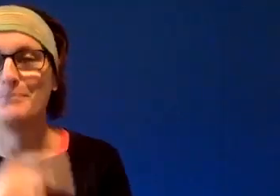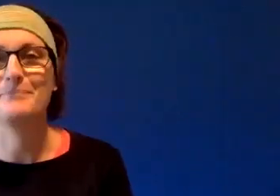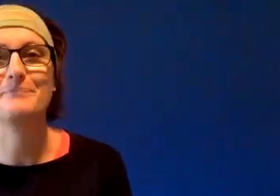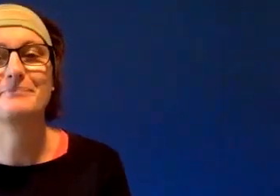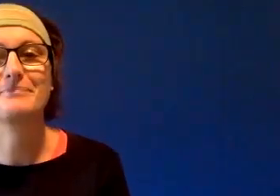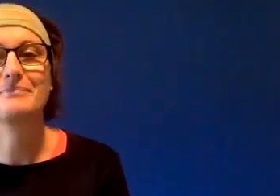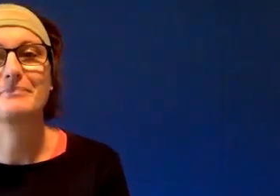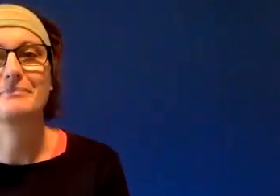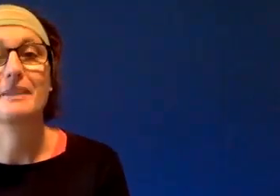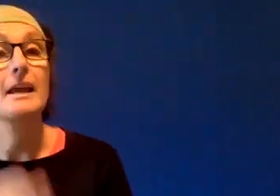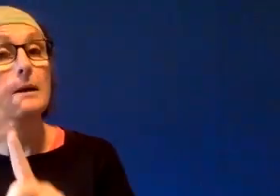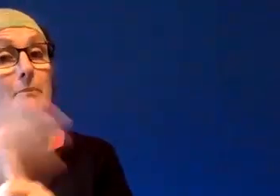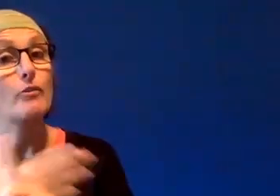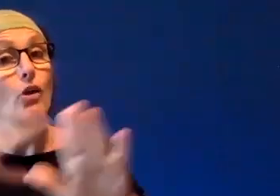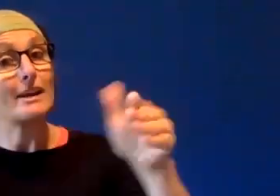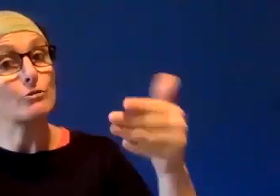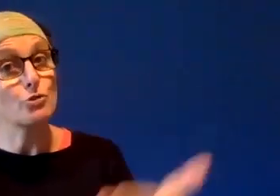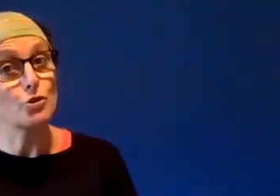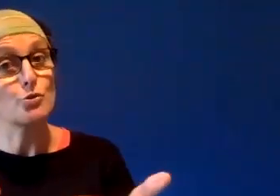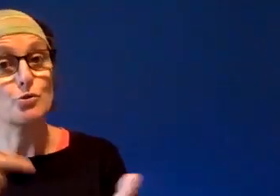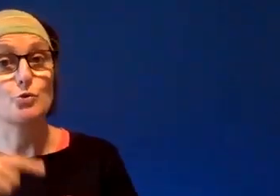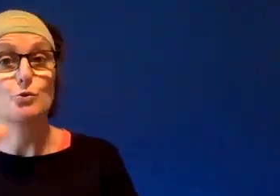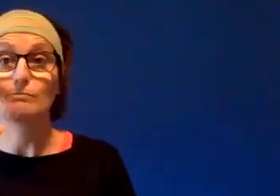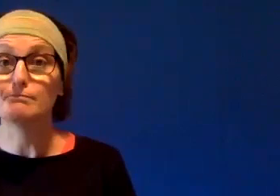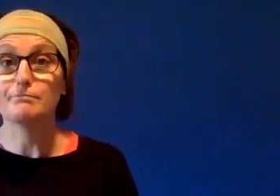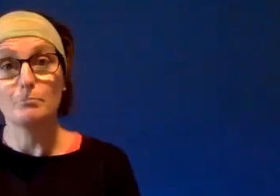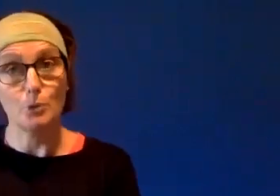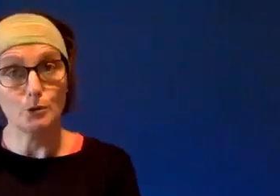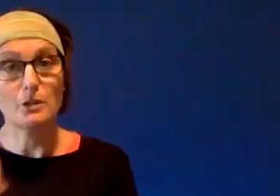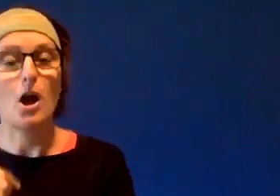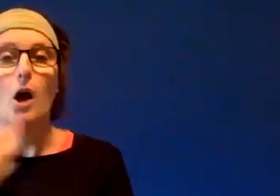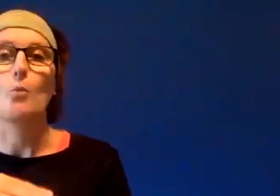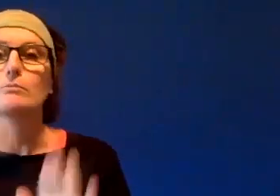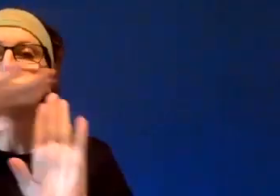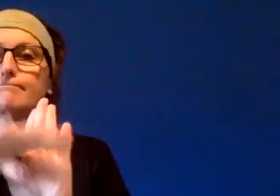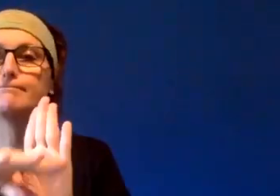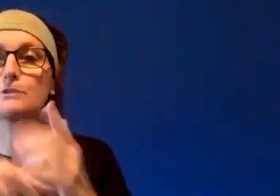to our guest today, I just want to quickly recap some housekeeping items with you.